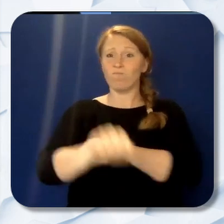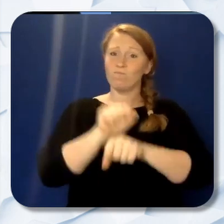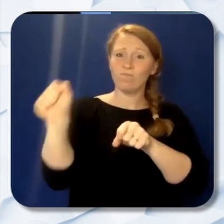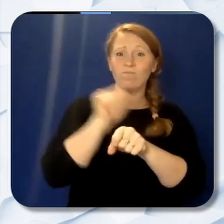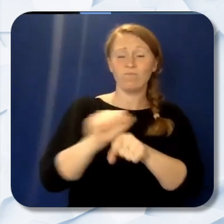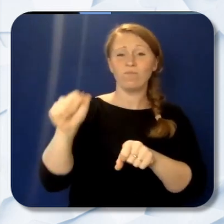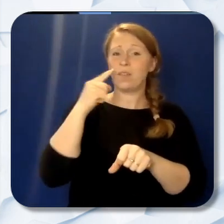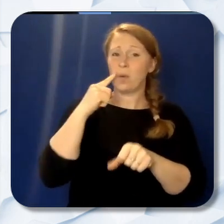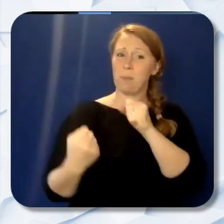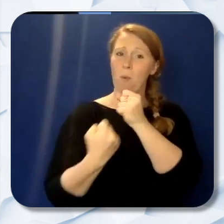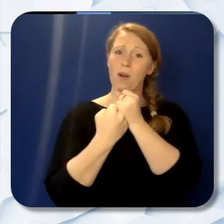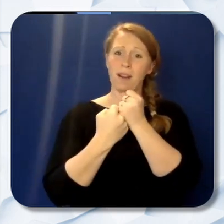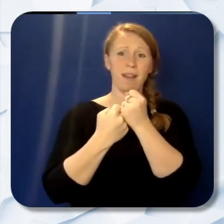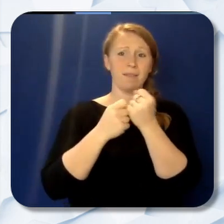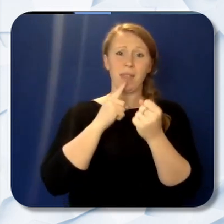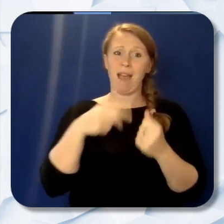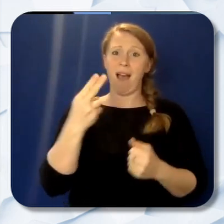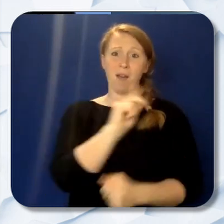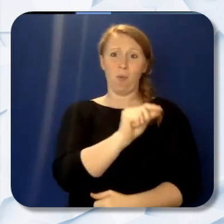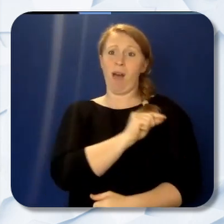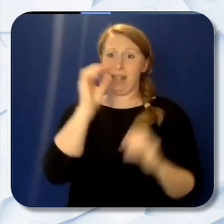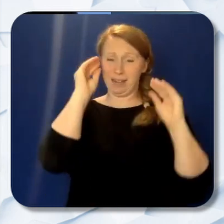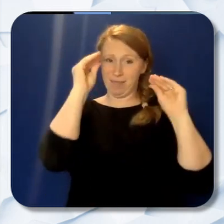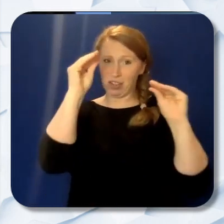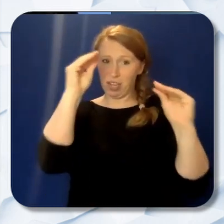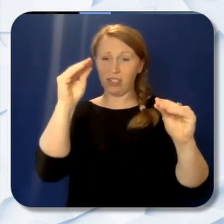we're here for all of our educators who are doing a great job trying to support